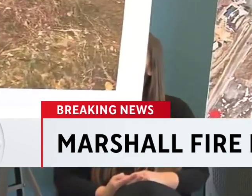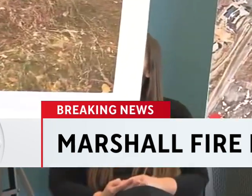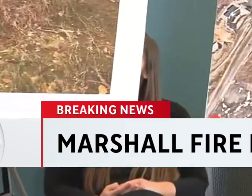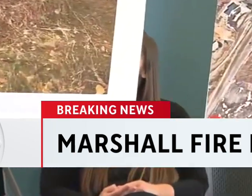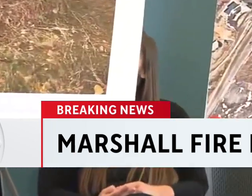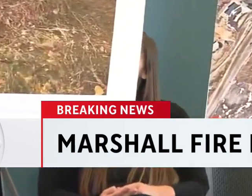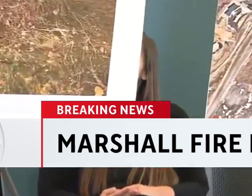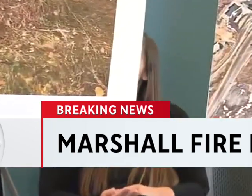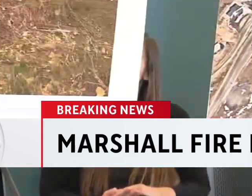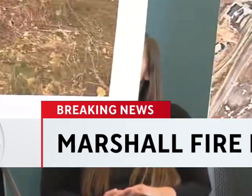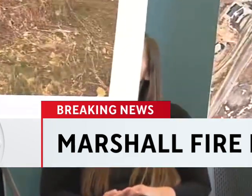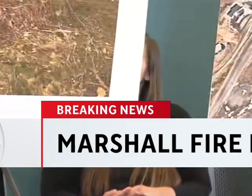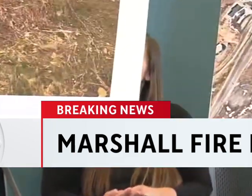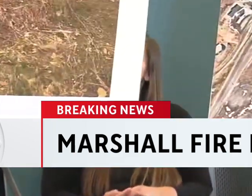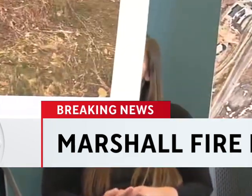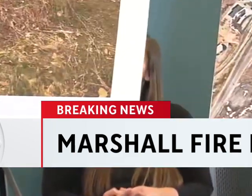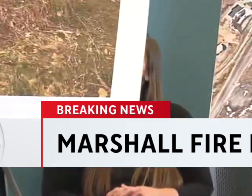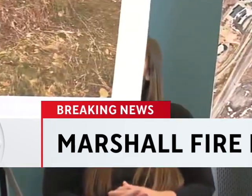DAY. IN THE SECOND PHOTOGRAPH